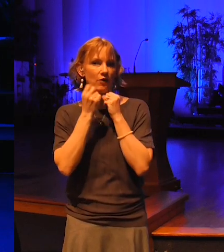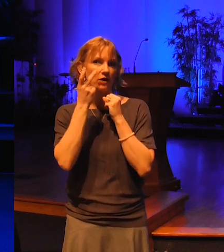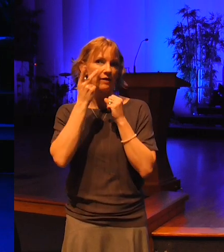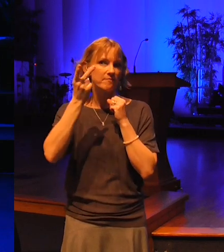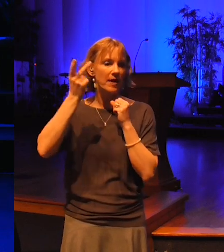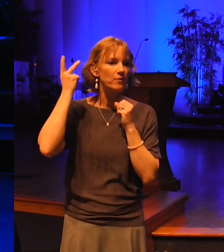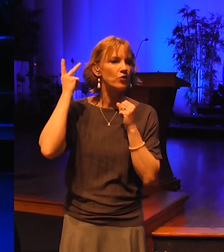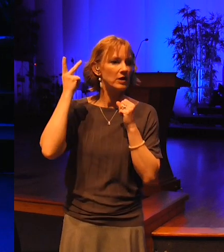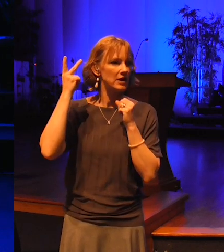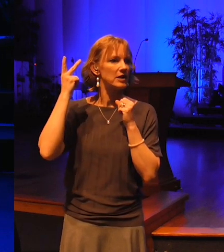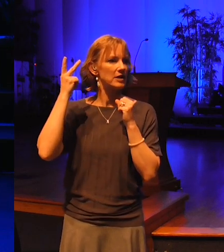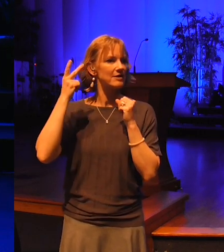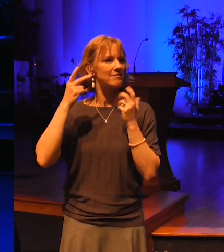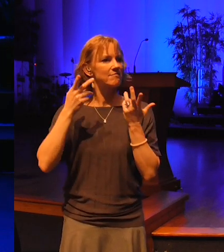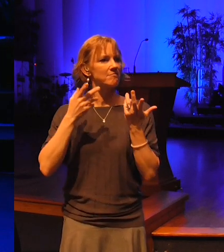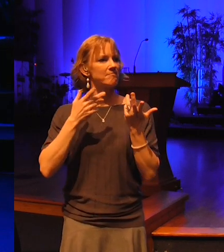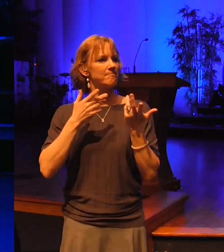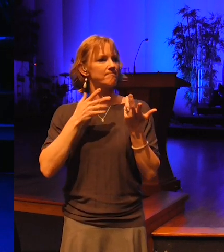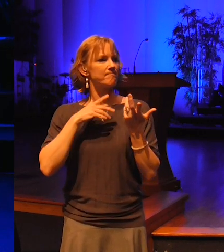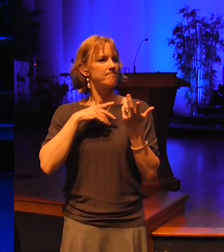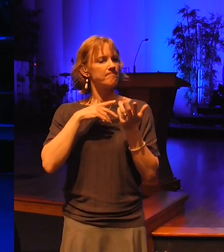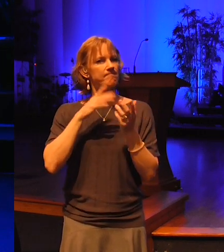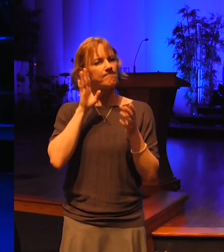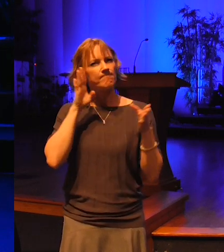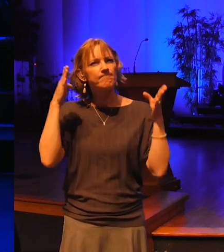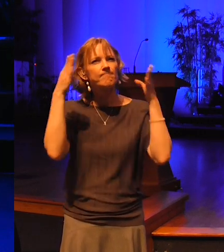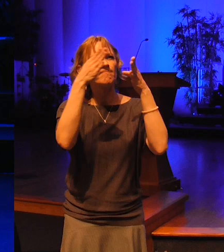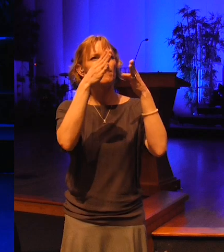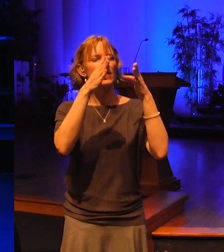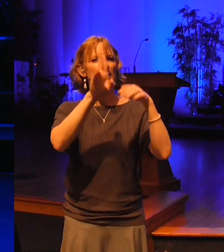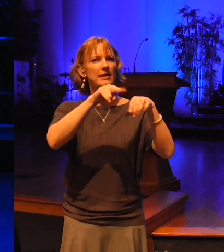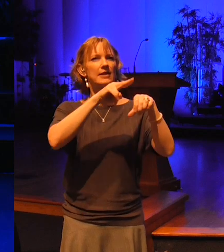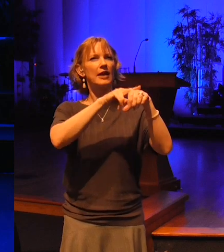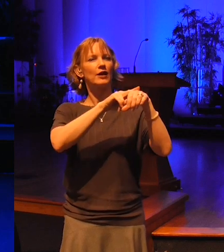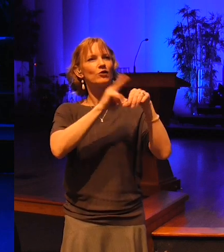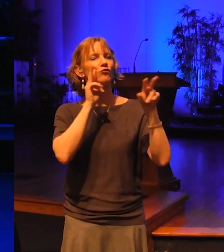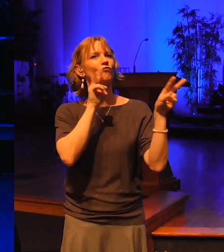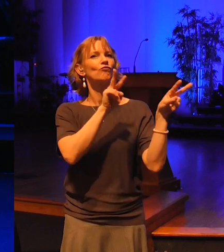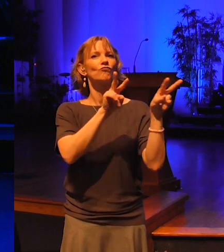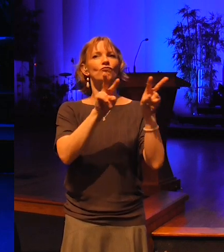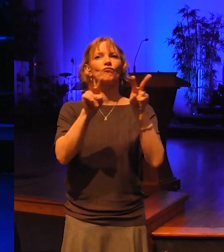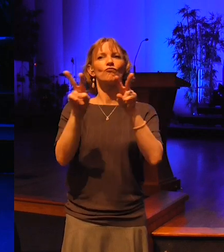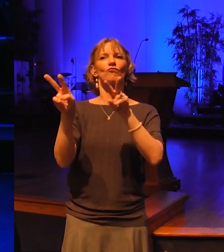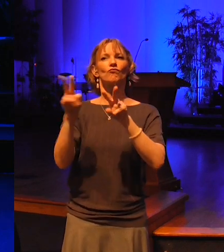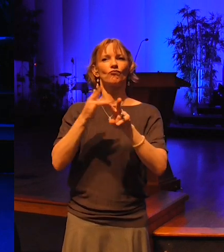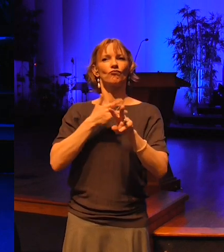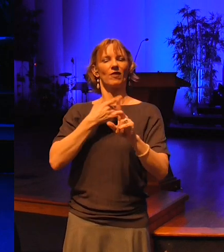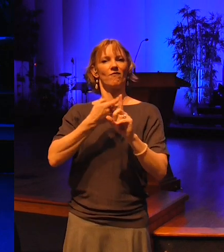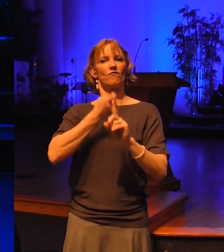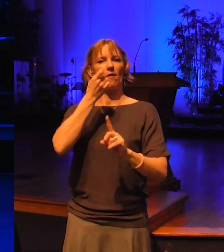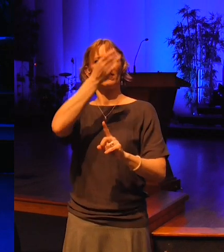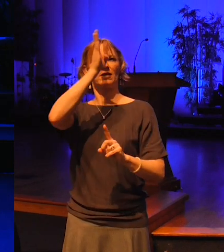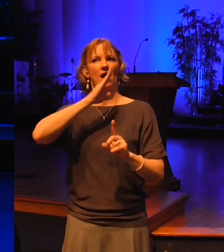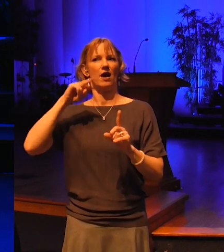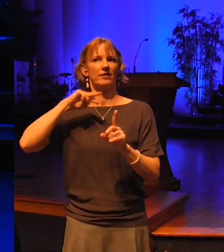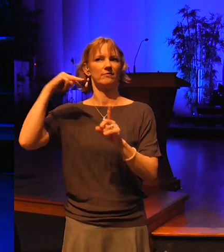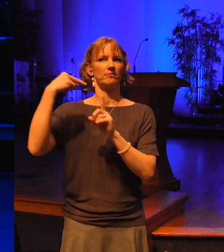just basking and beholding nature from the point of view of the divine this is what practicing the